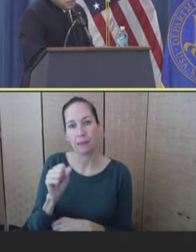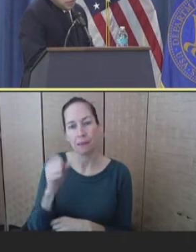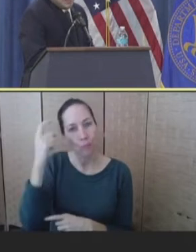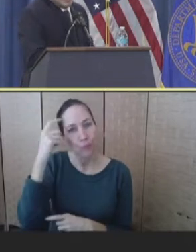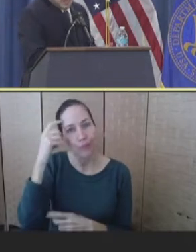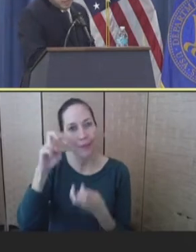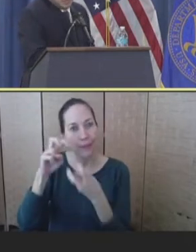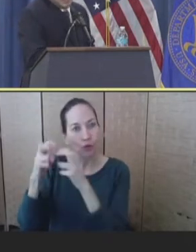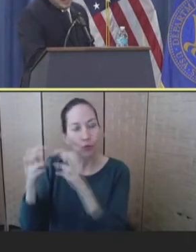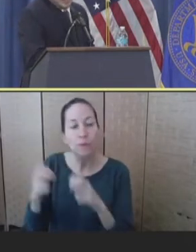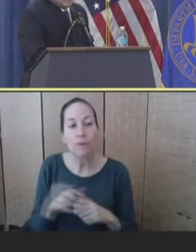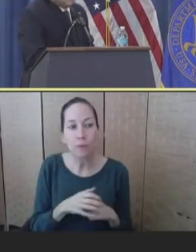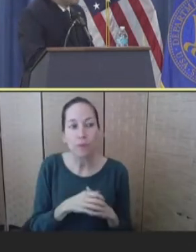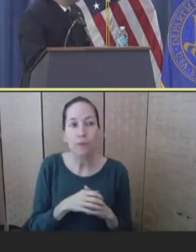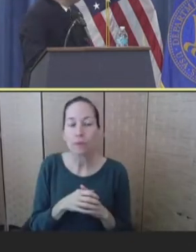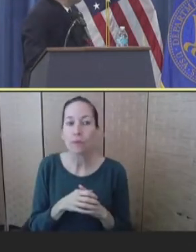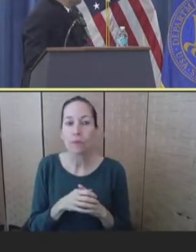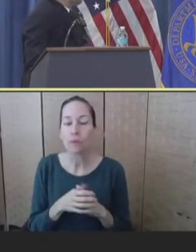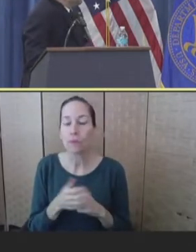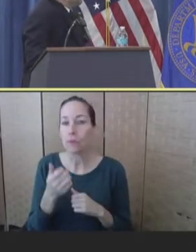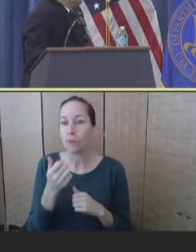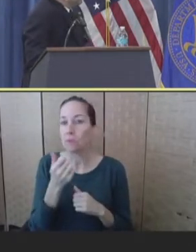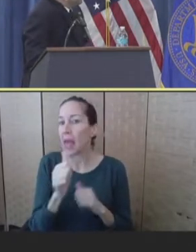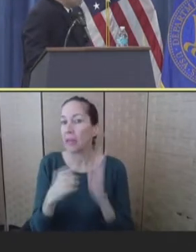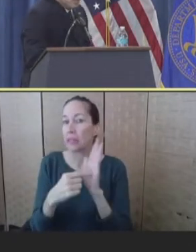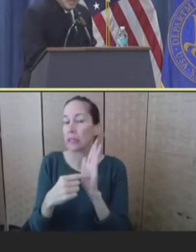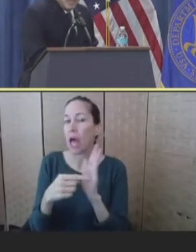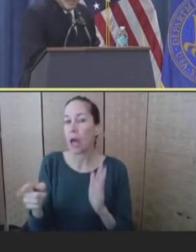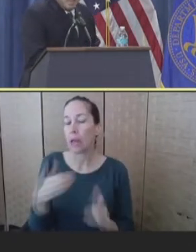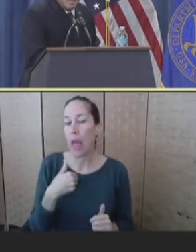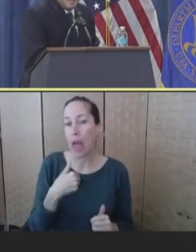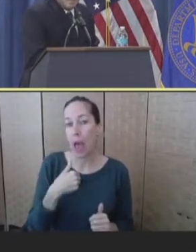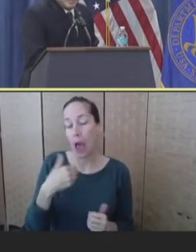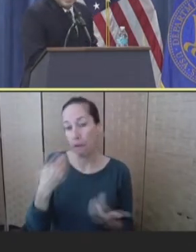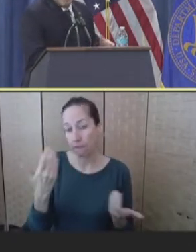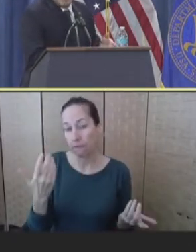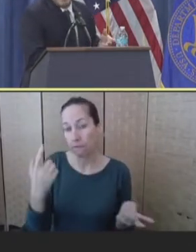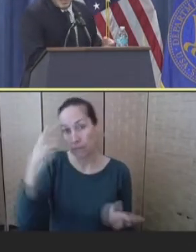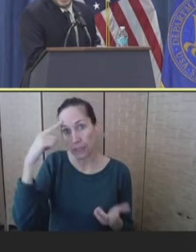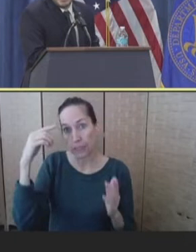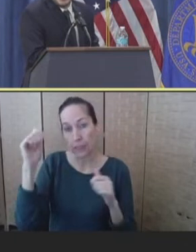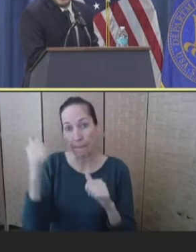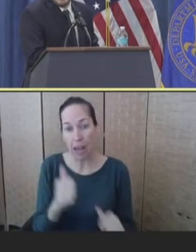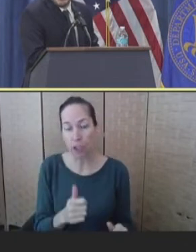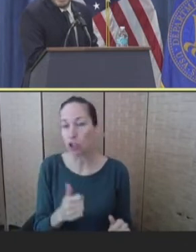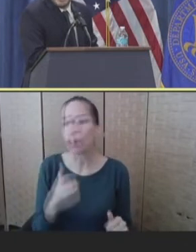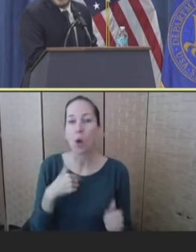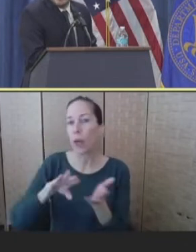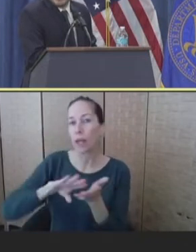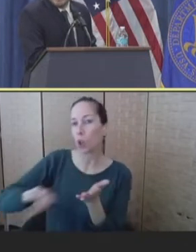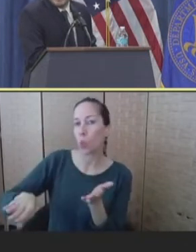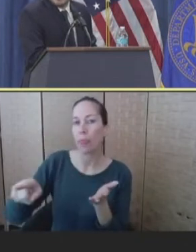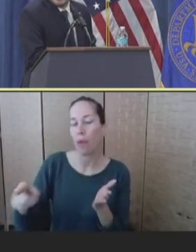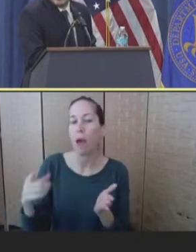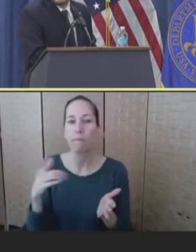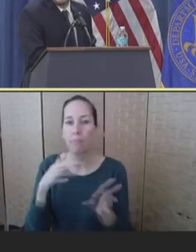So, any indication that they had dementia. So, let's refer back to, you know, what I mentioned a moment ago about, the issues we